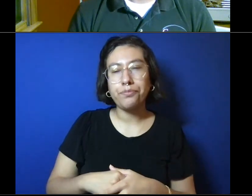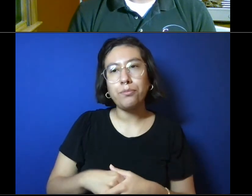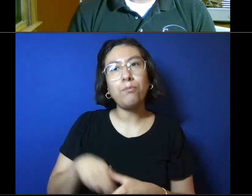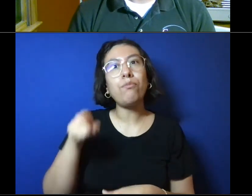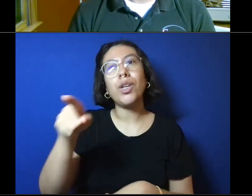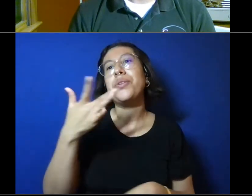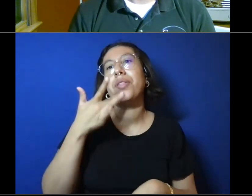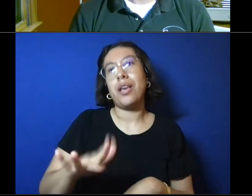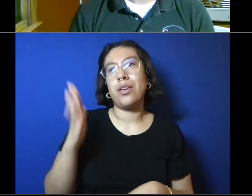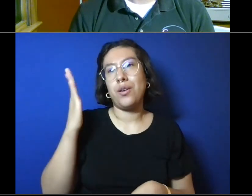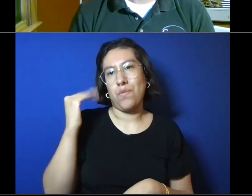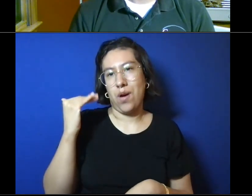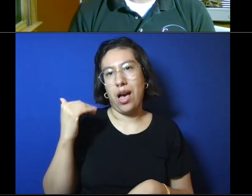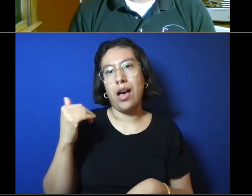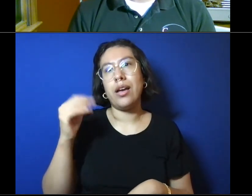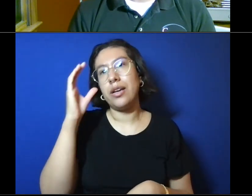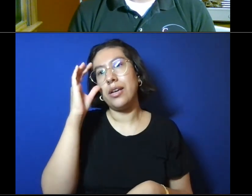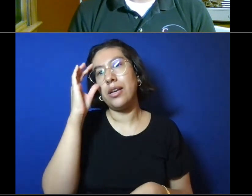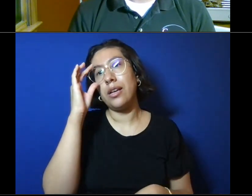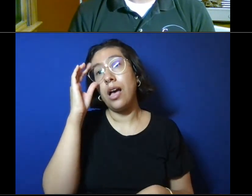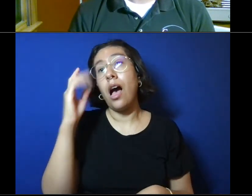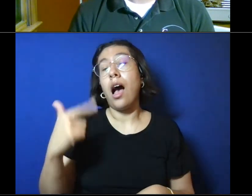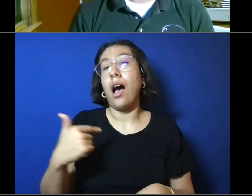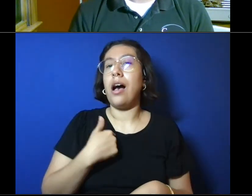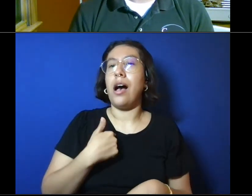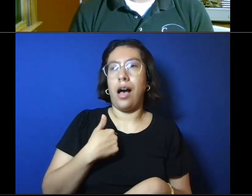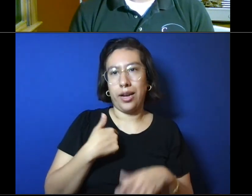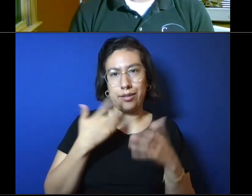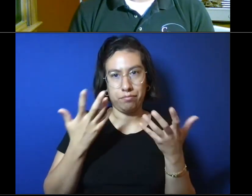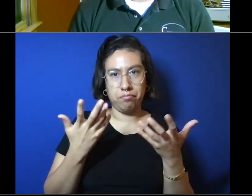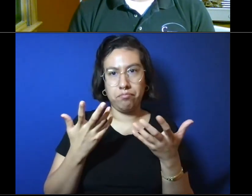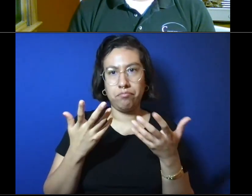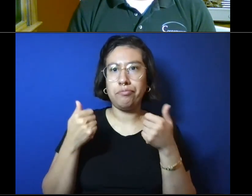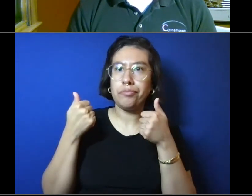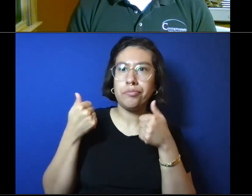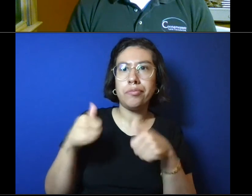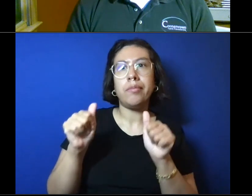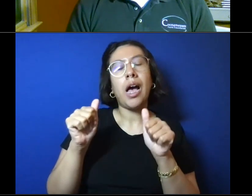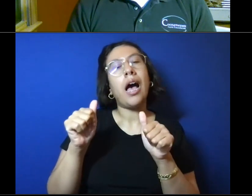because when I was talking to them earlier, when I was talking to Samir and asking about seeing sea turtles,